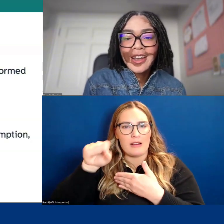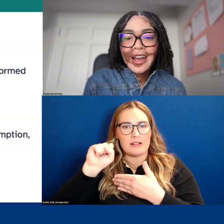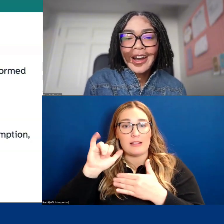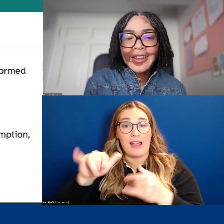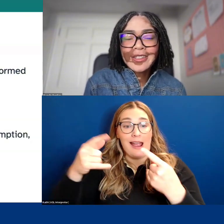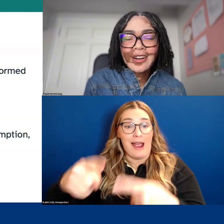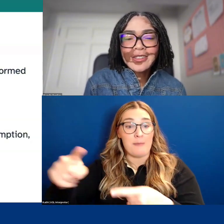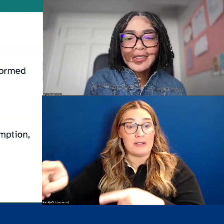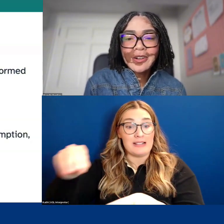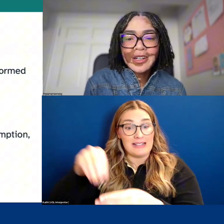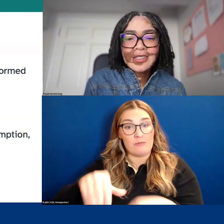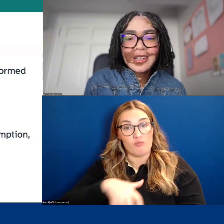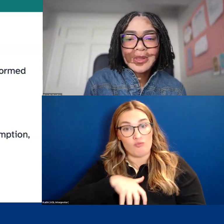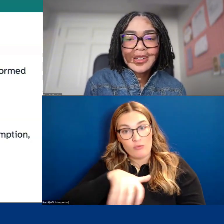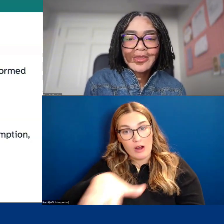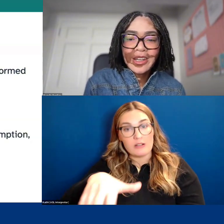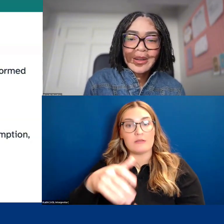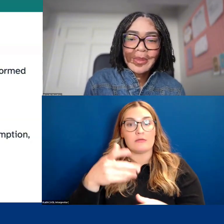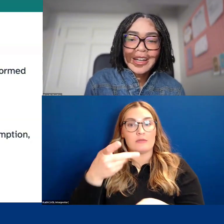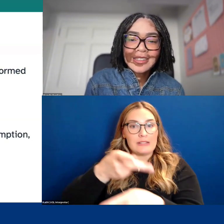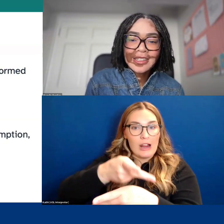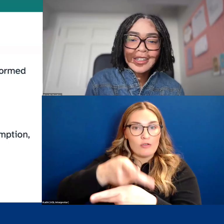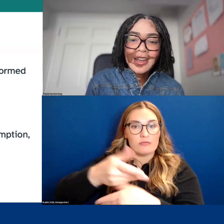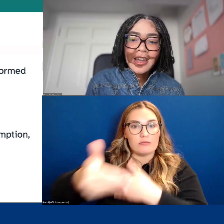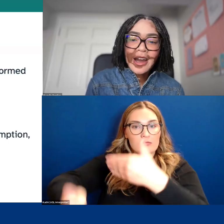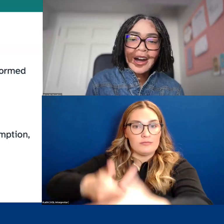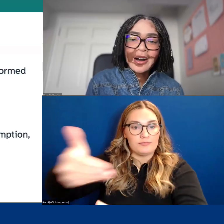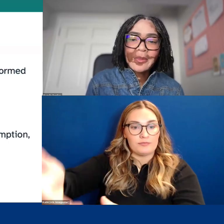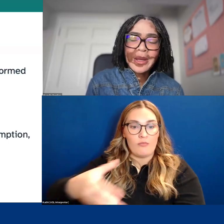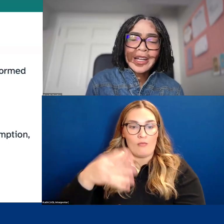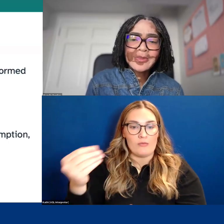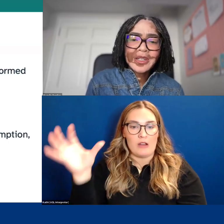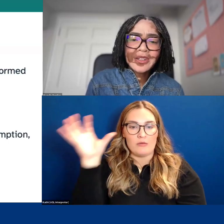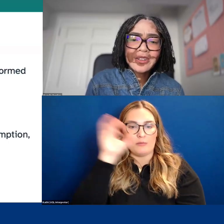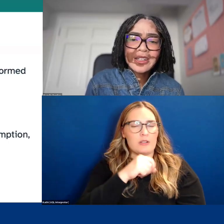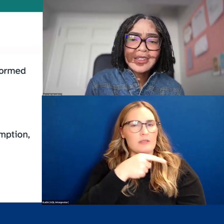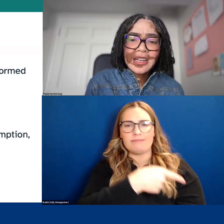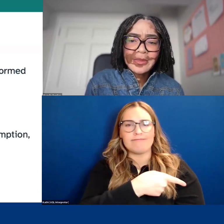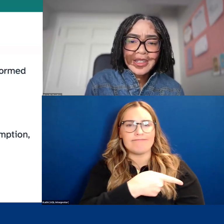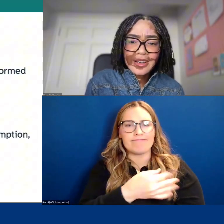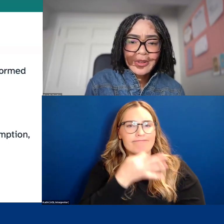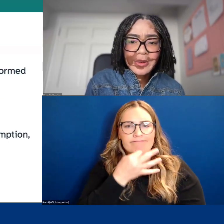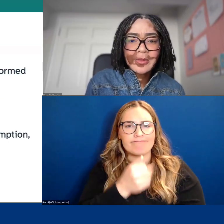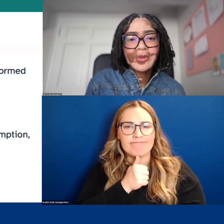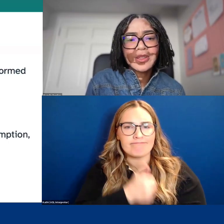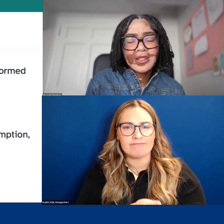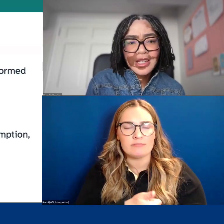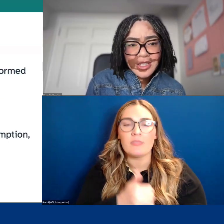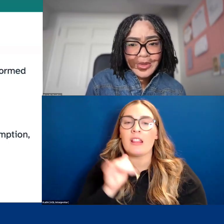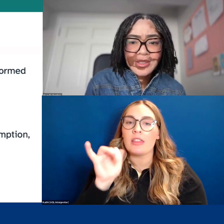There's also an assumption of incapacity, and that's particularly damaging for people with intellectual